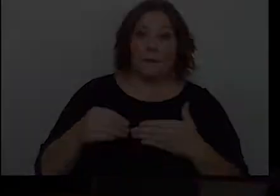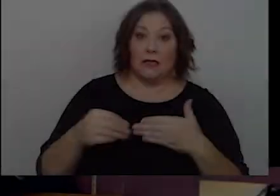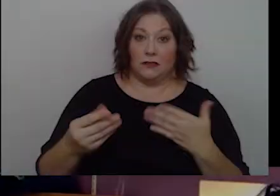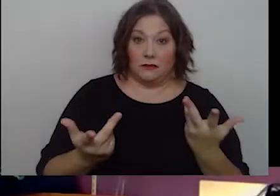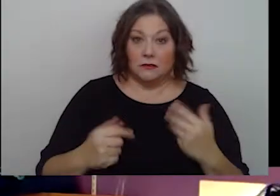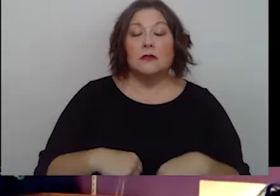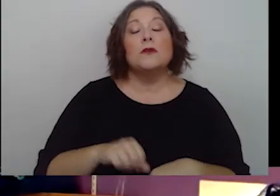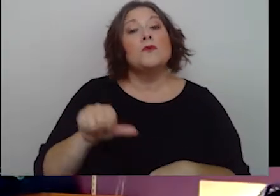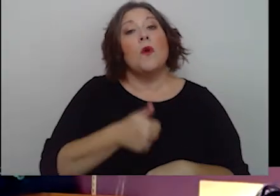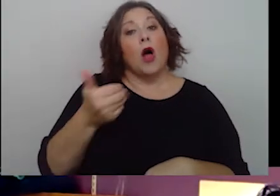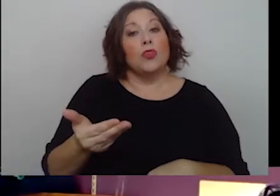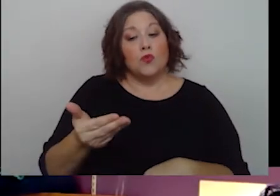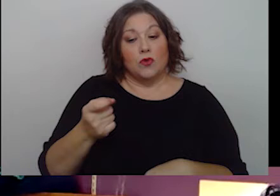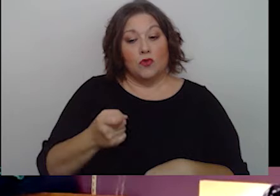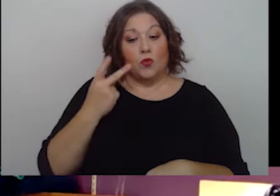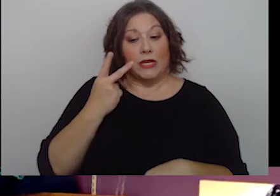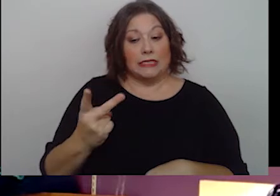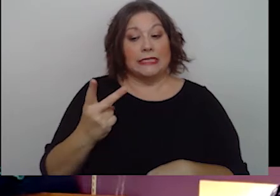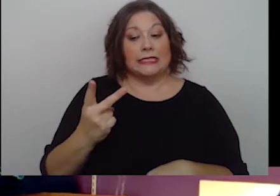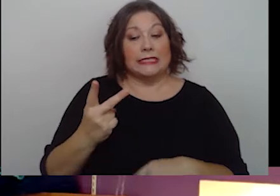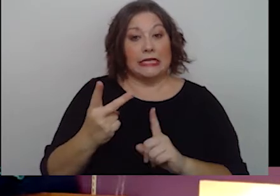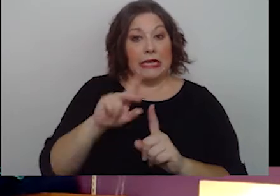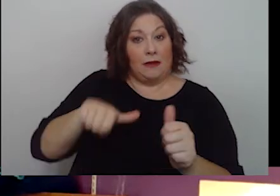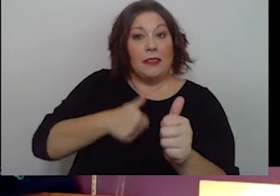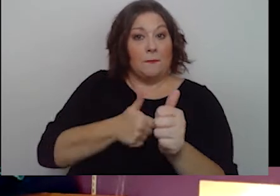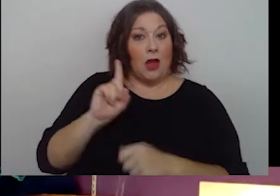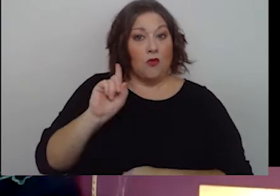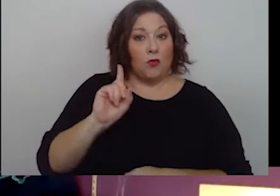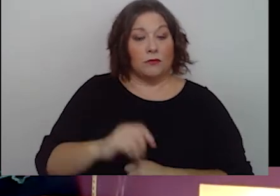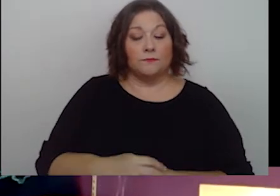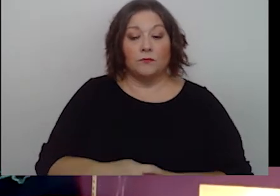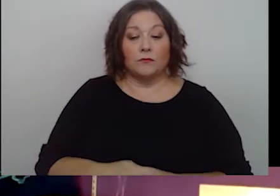Another thing I use is what you can see here off in the background, right here.